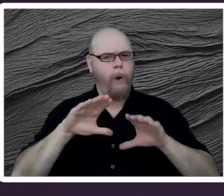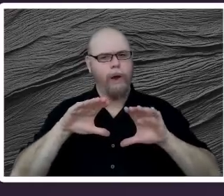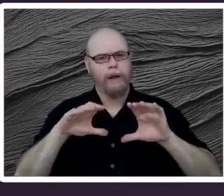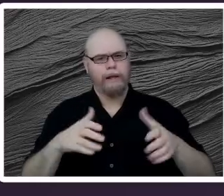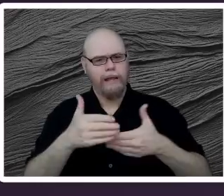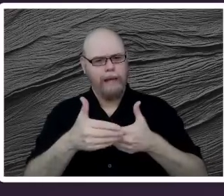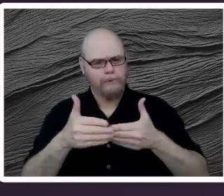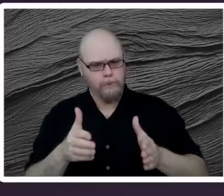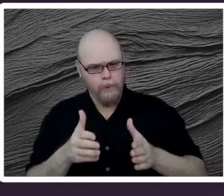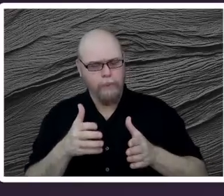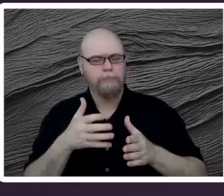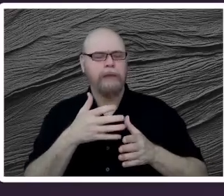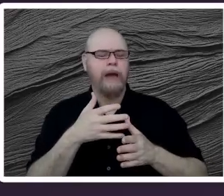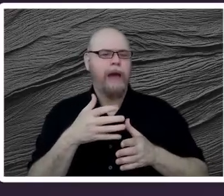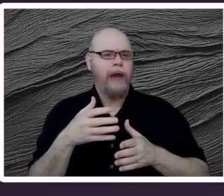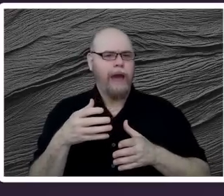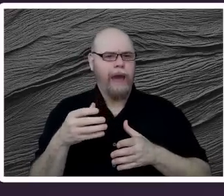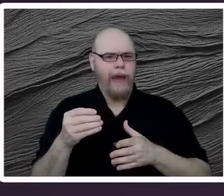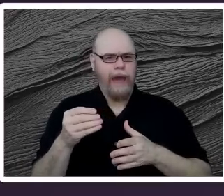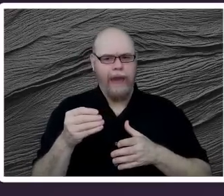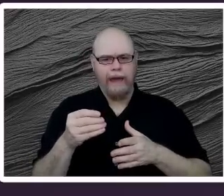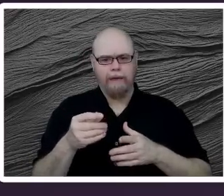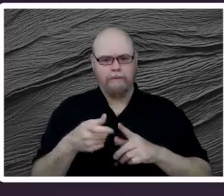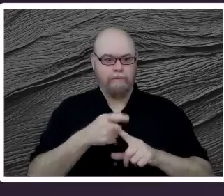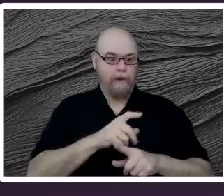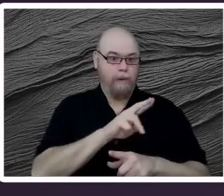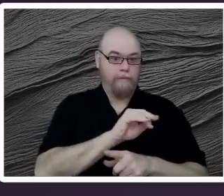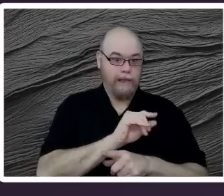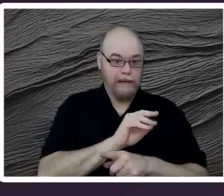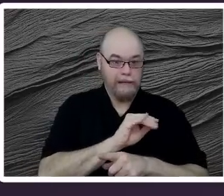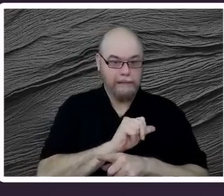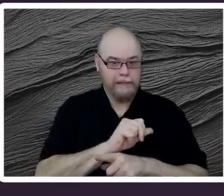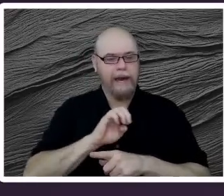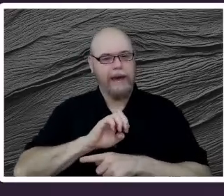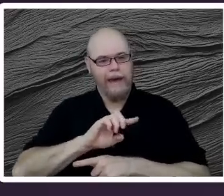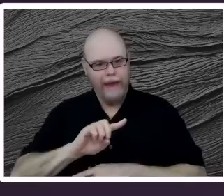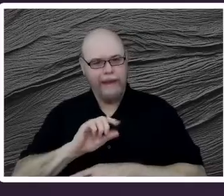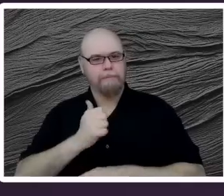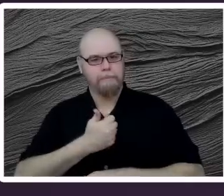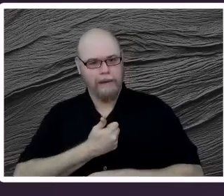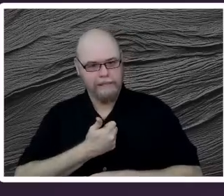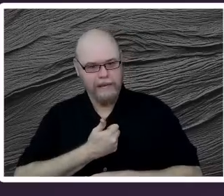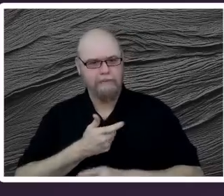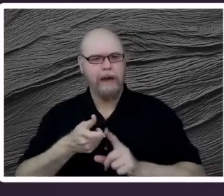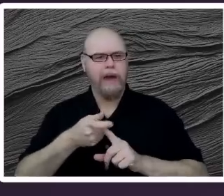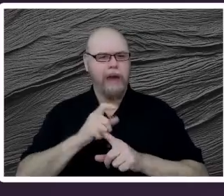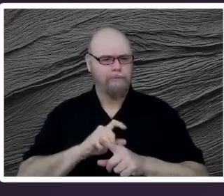Ed Liskey, and myself, along with the larger Smithsonian Education community,